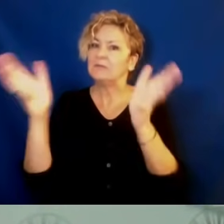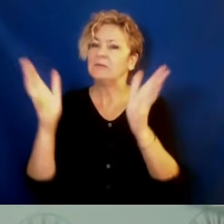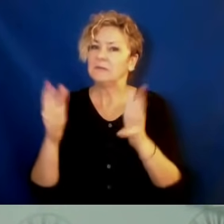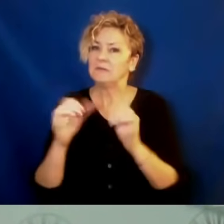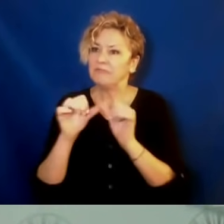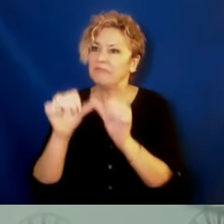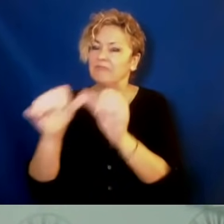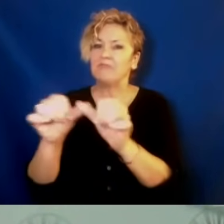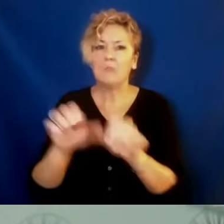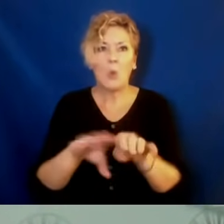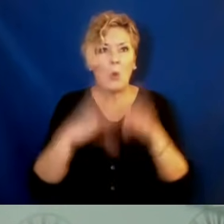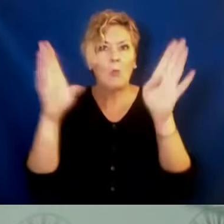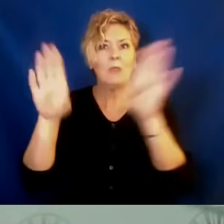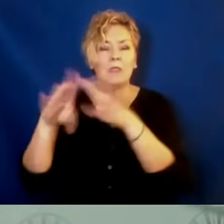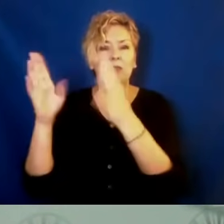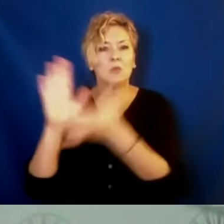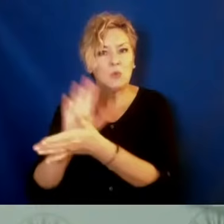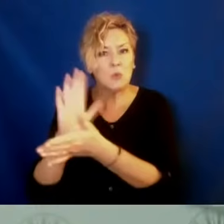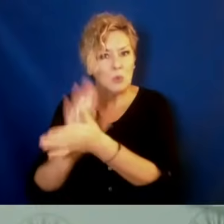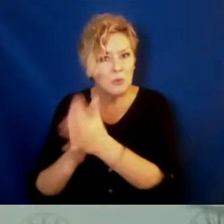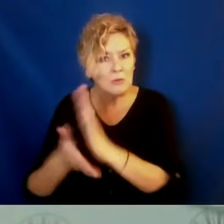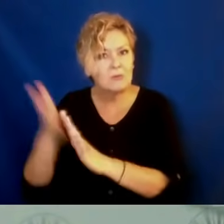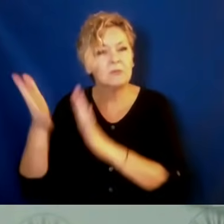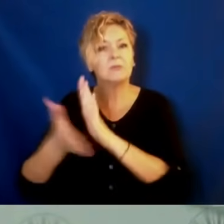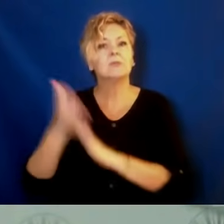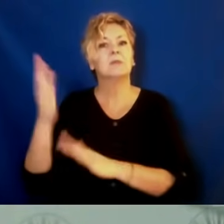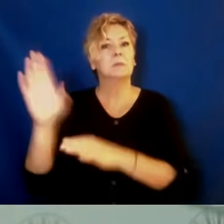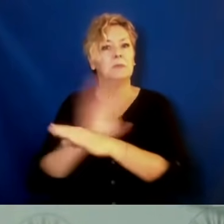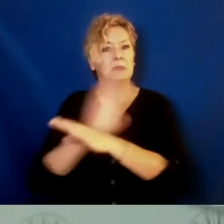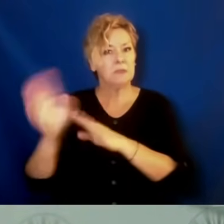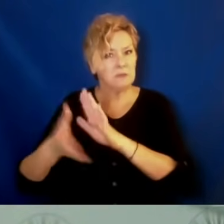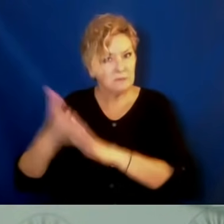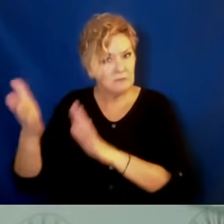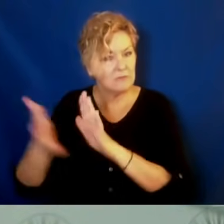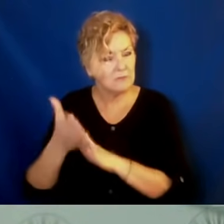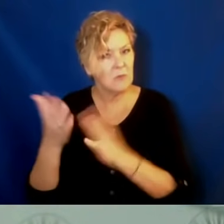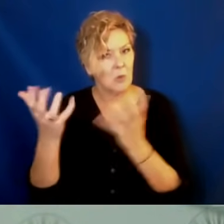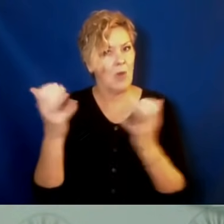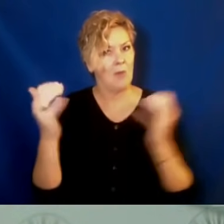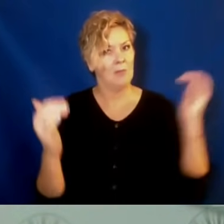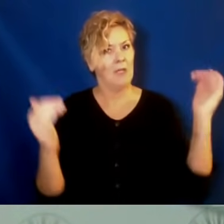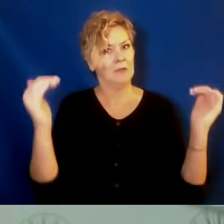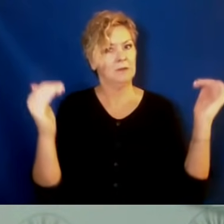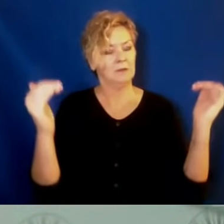These are the tools we continue to use as we navigate this pandemic in the coming months.